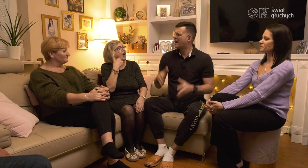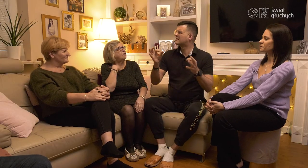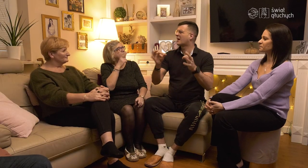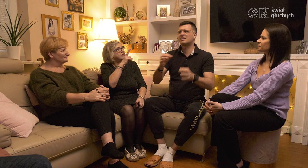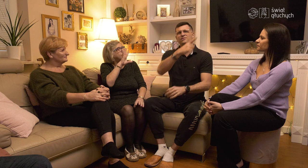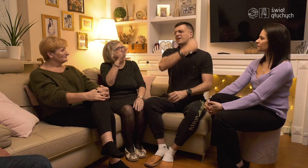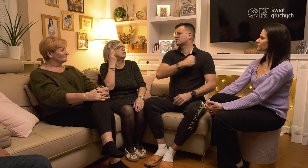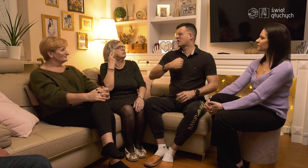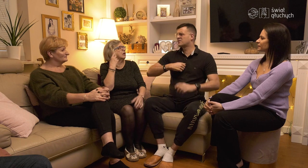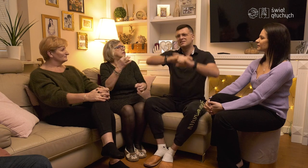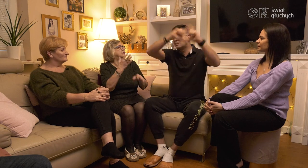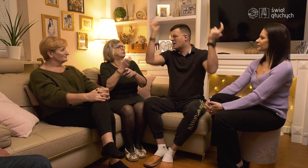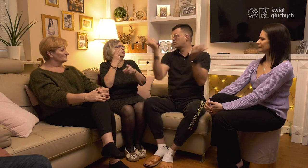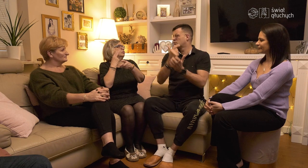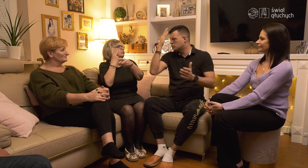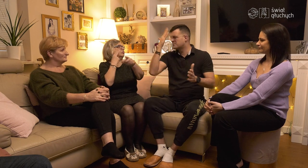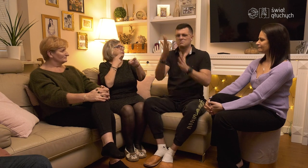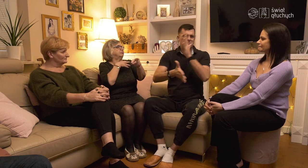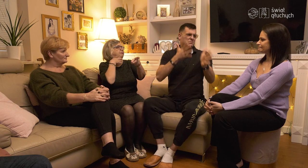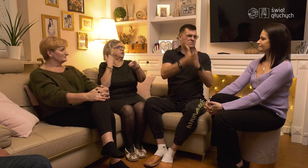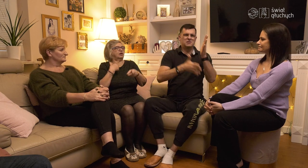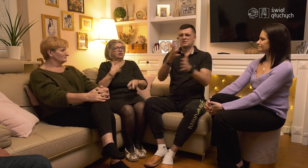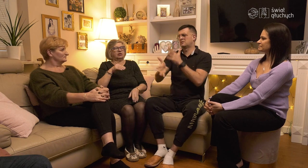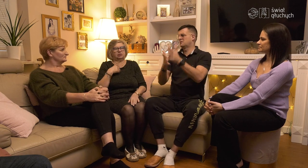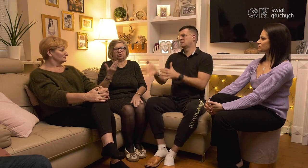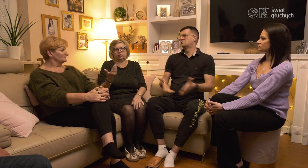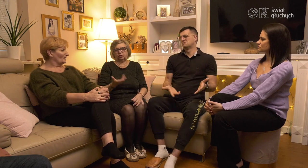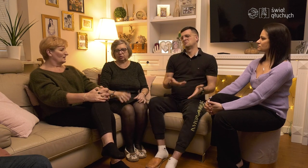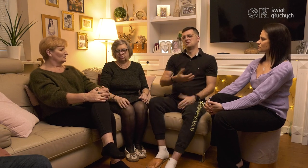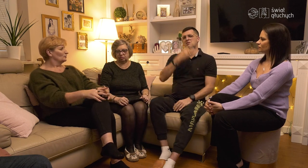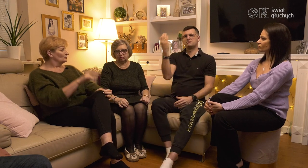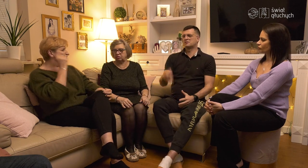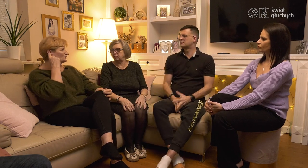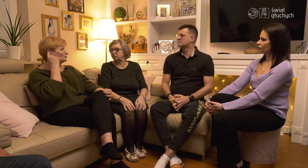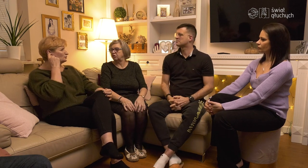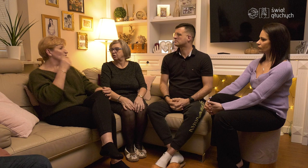[Rafał]: And now in Warsaw everyone knows how to sign, it’s better! [Grażyna]: There used to be hearing teachers, now more deaf teachers are taking in.